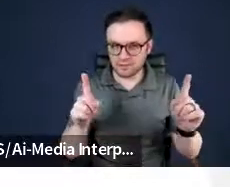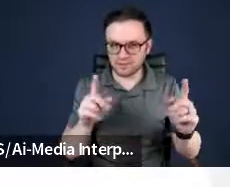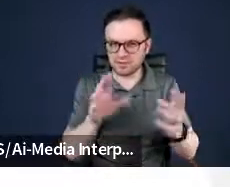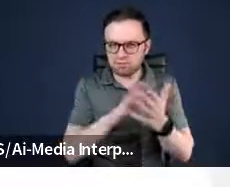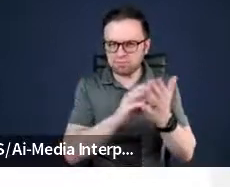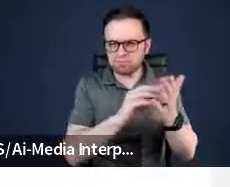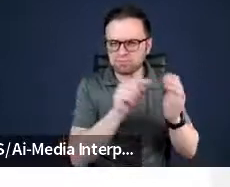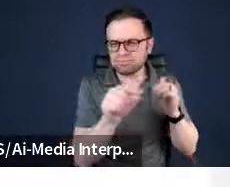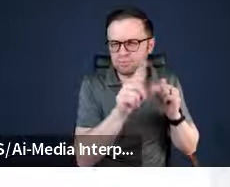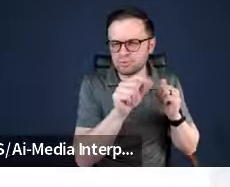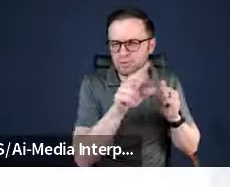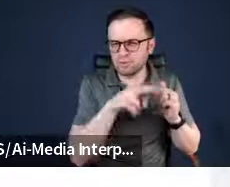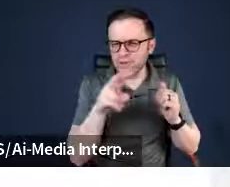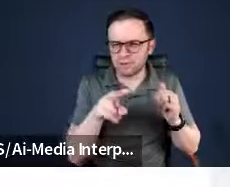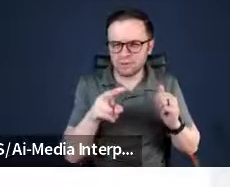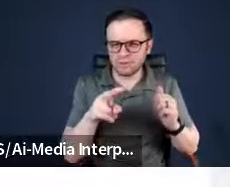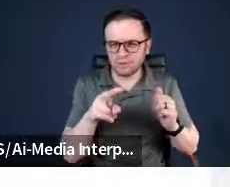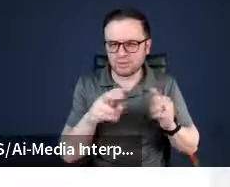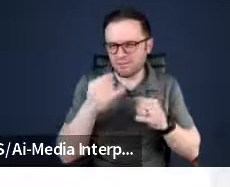important initiatives.